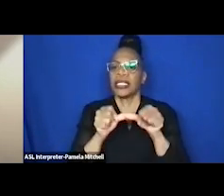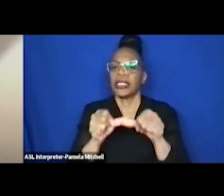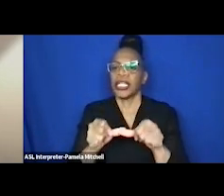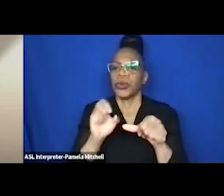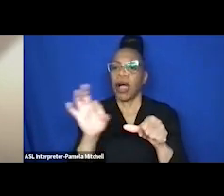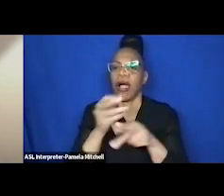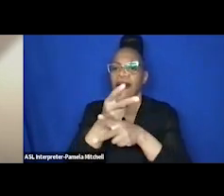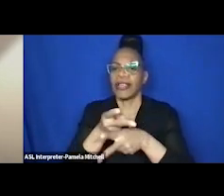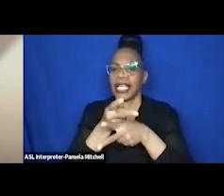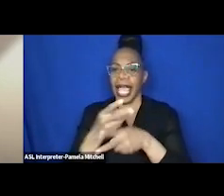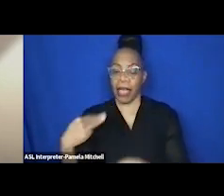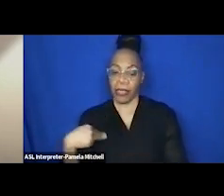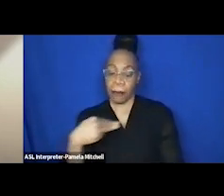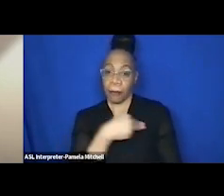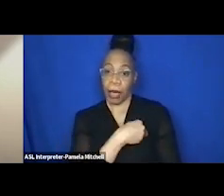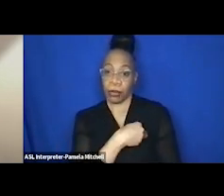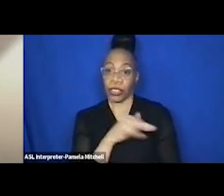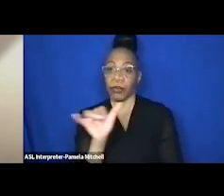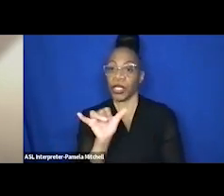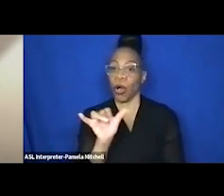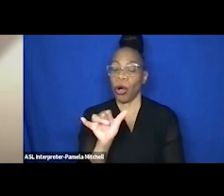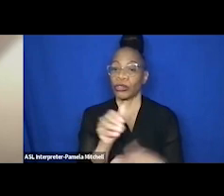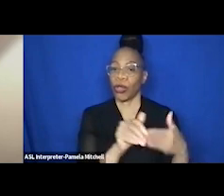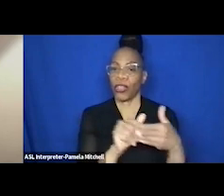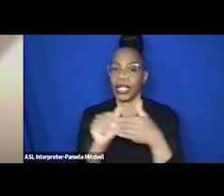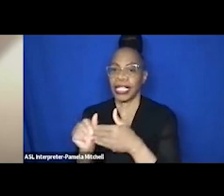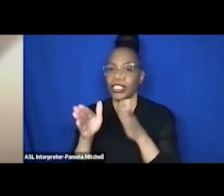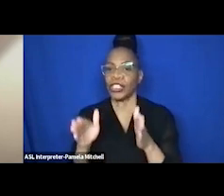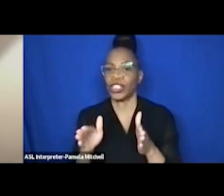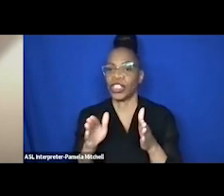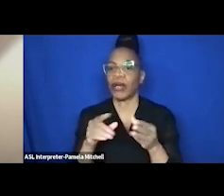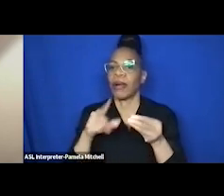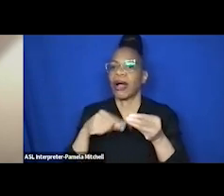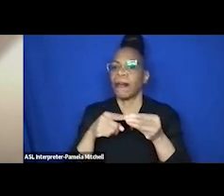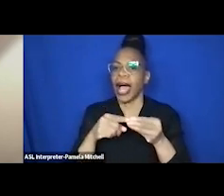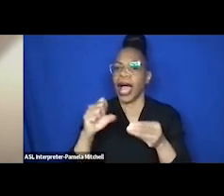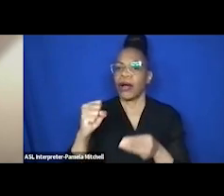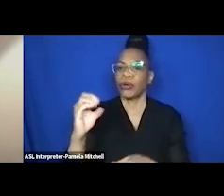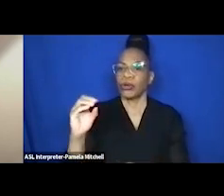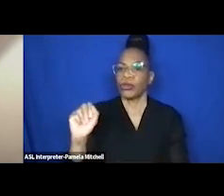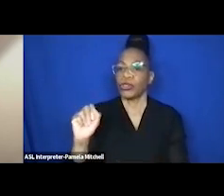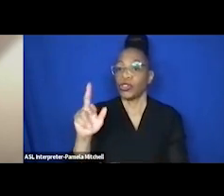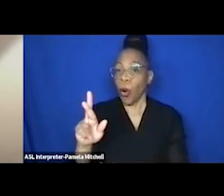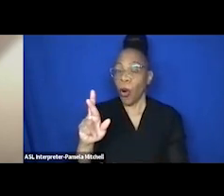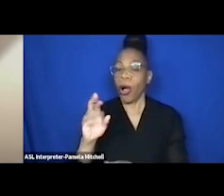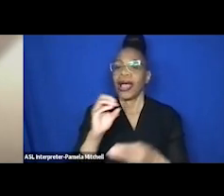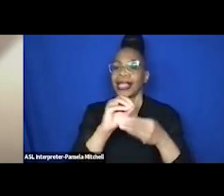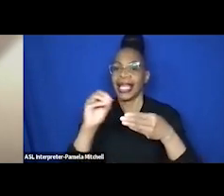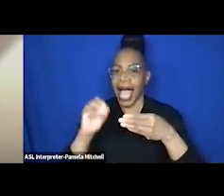and leadership just about SOAR, about the outcomes, about how the model does work, and how it could be implemented